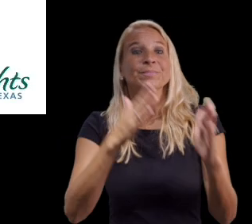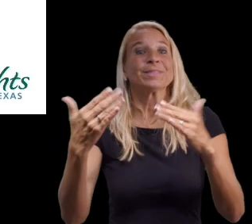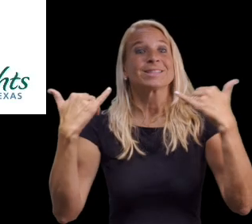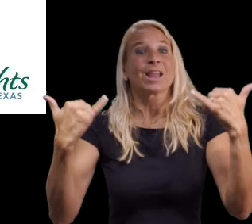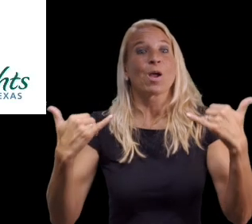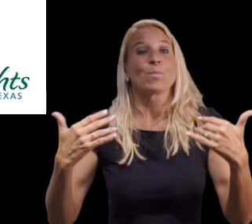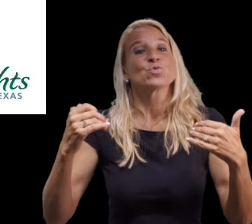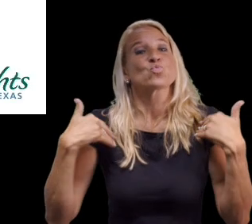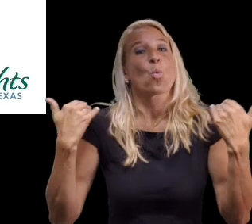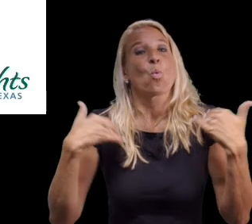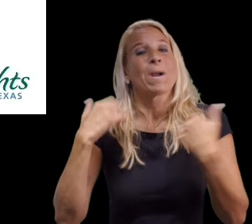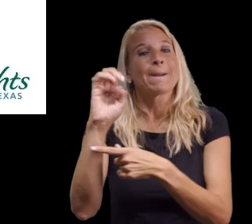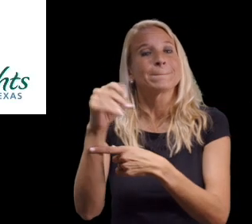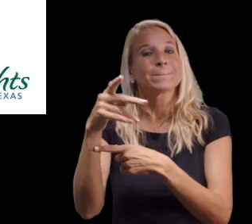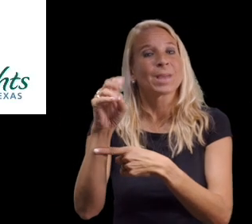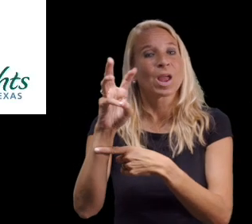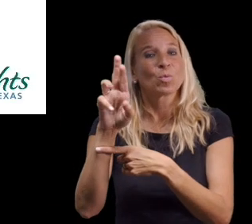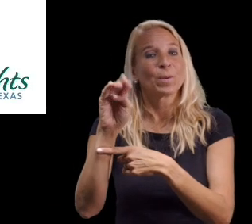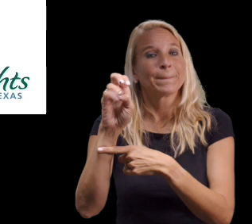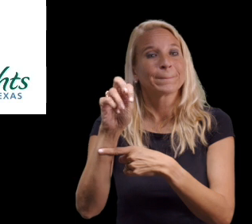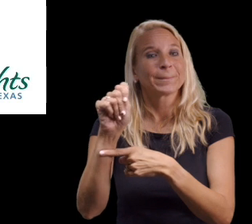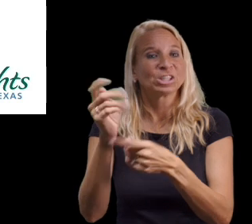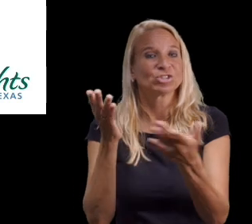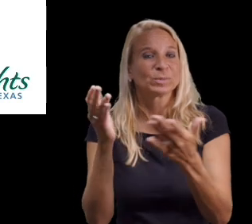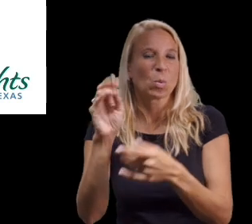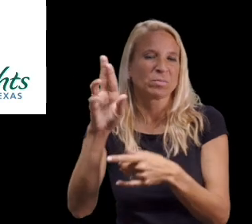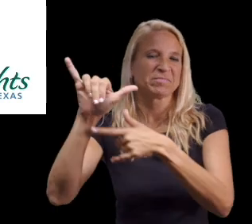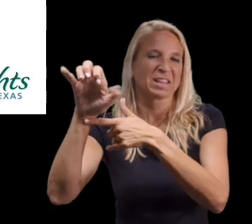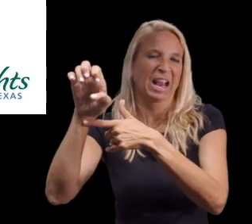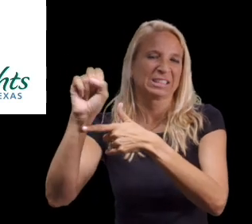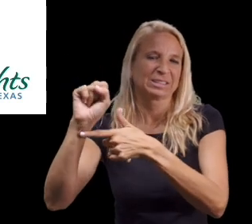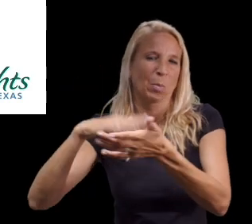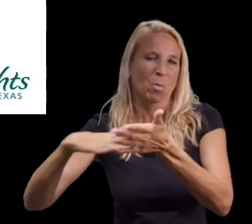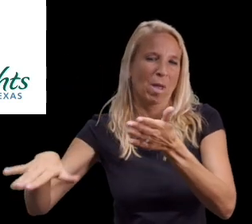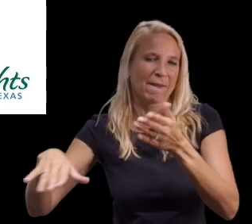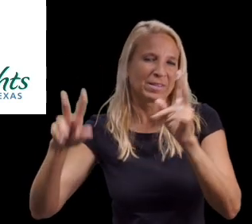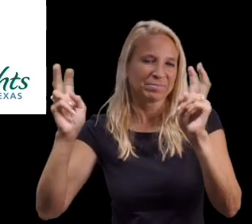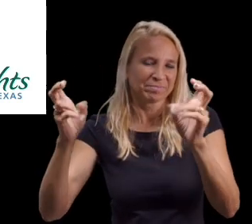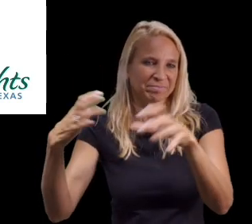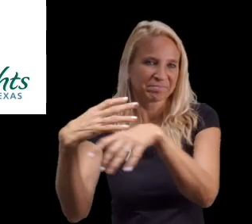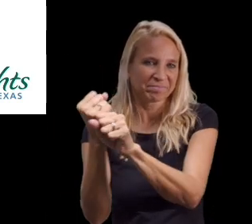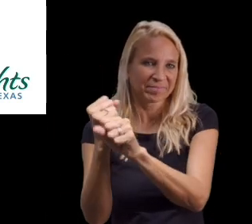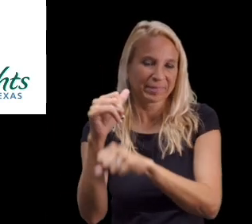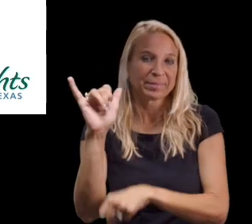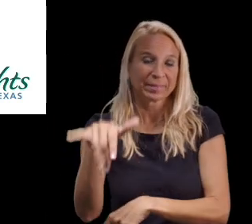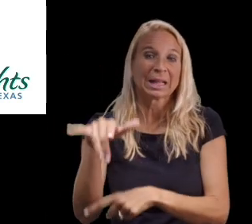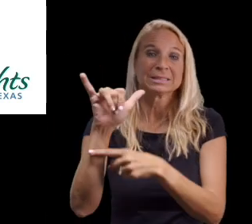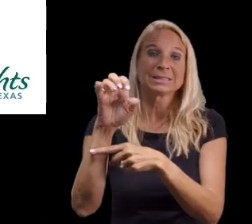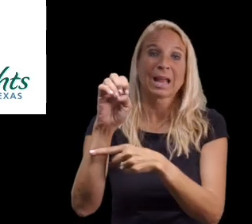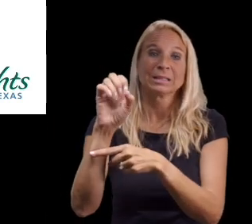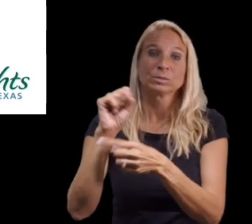The Youth Empowerment Services or the YES waiver. The Youth Empowerment Services waiver